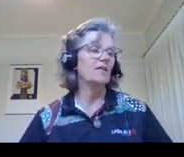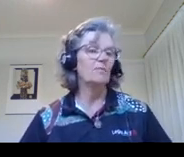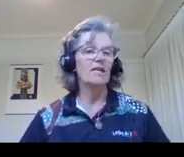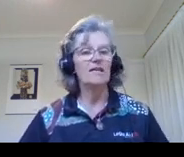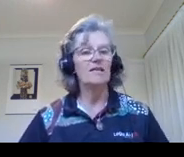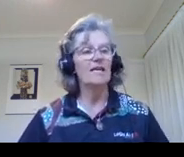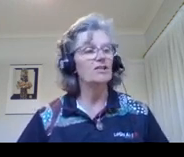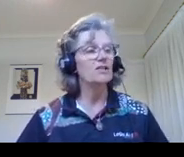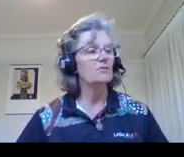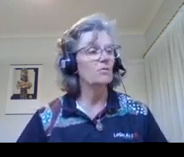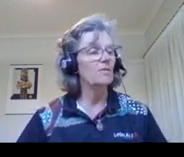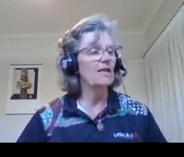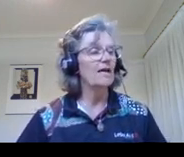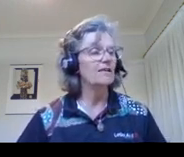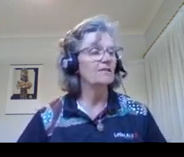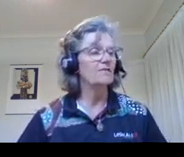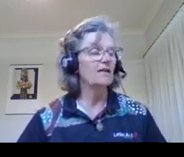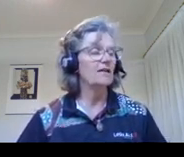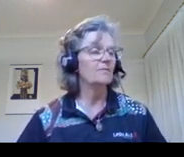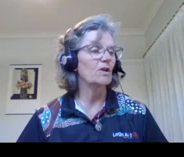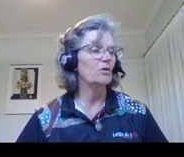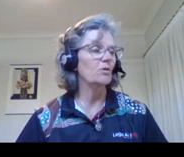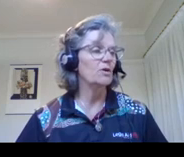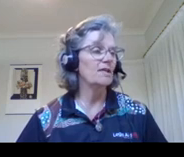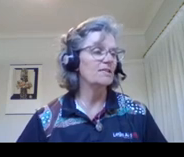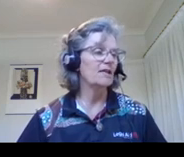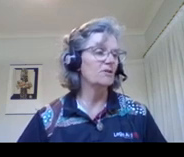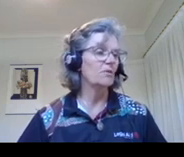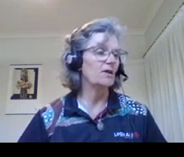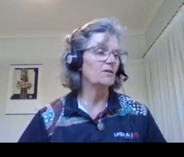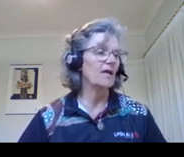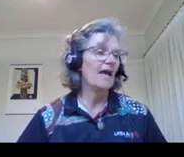the be connected webinar recordings there as well